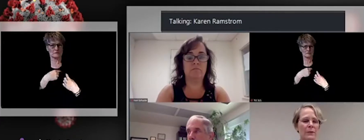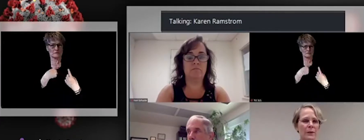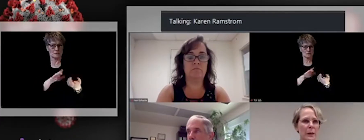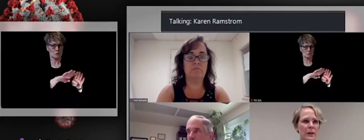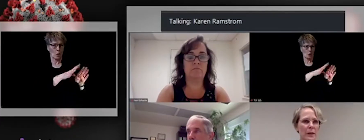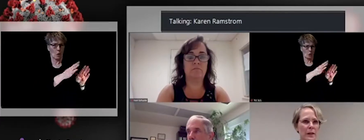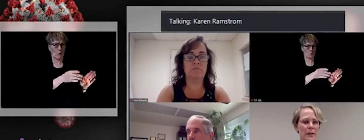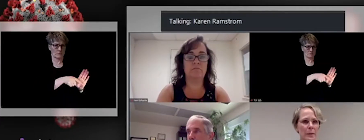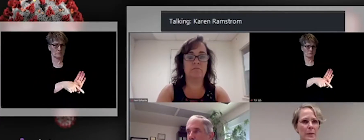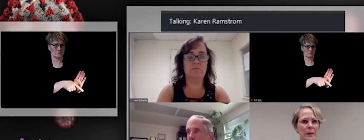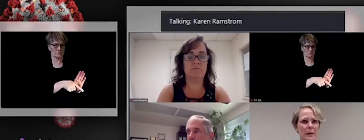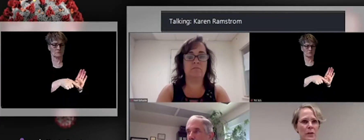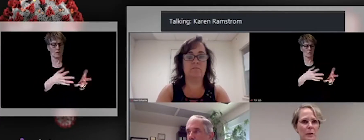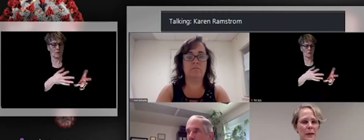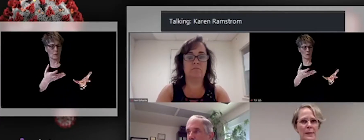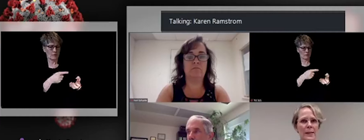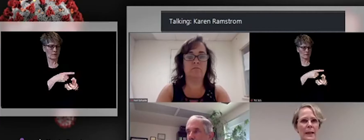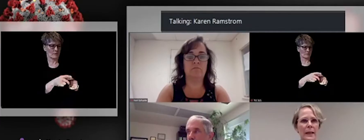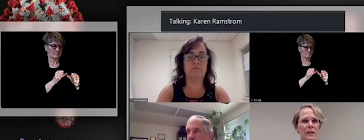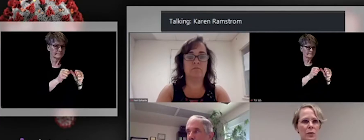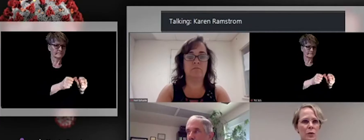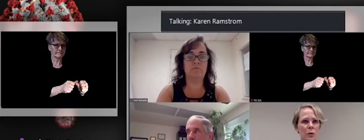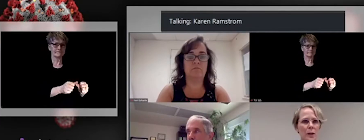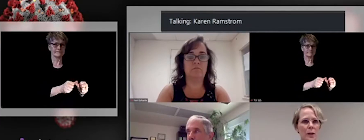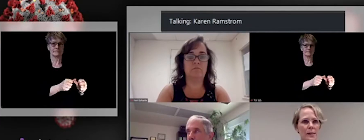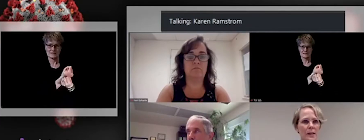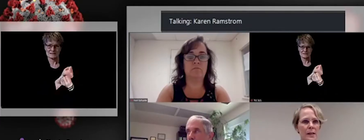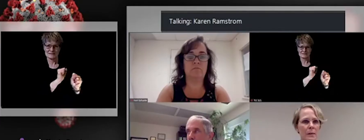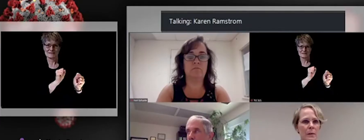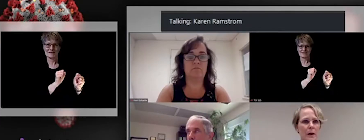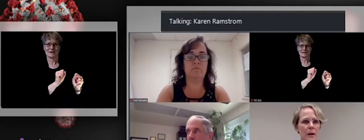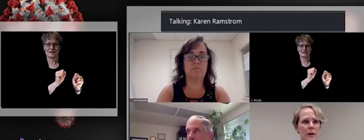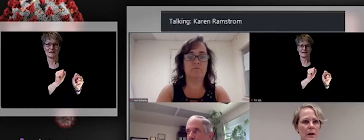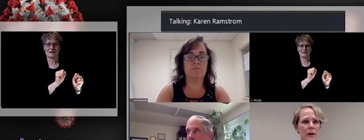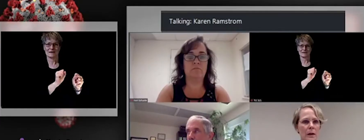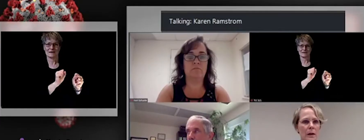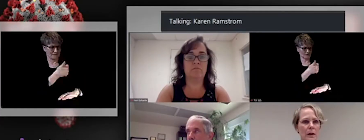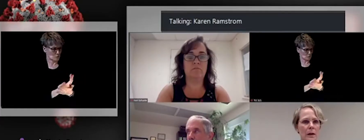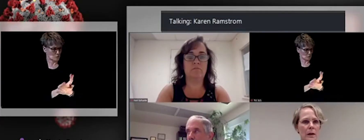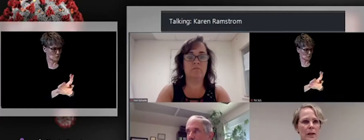in the way that they have implemented their new plans and to assist them in the event